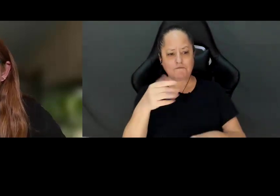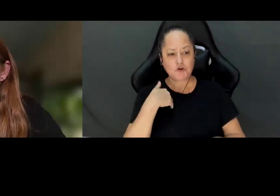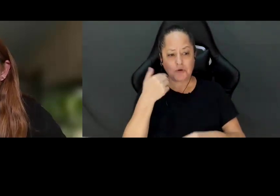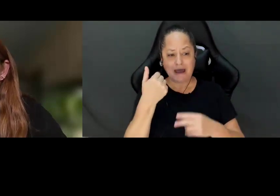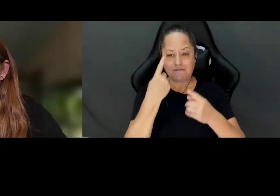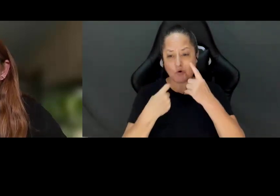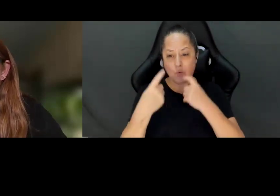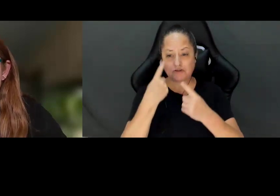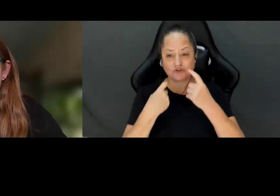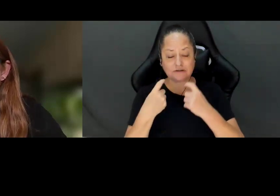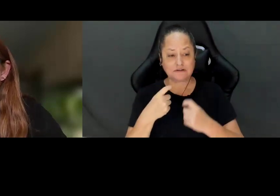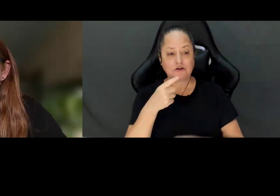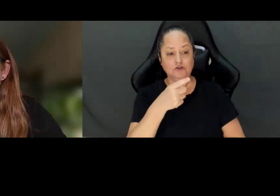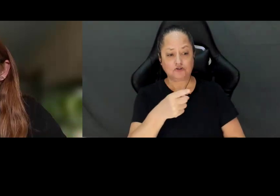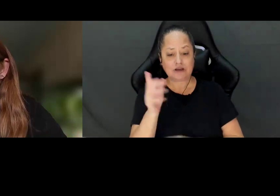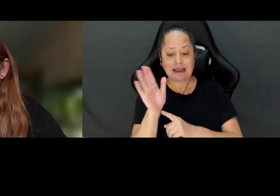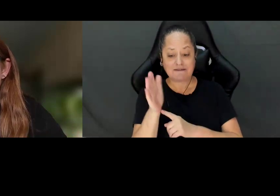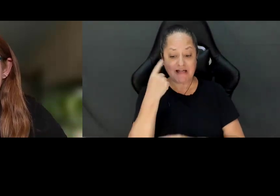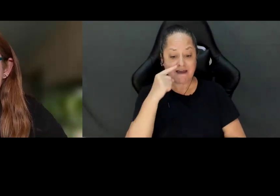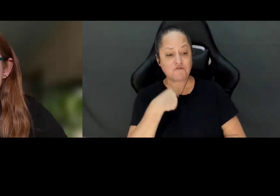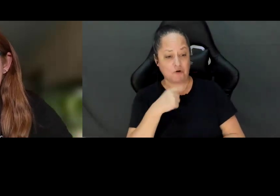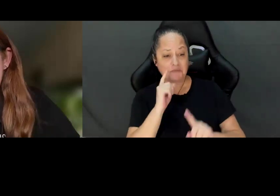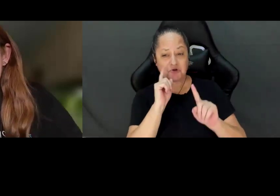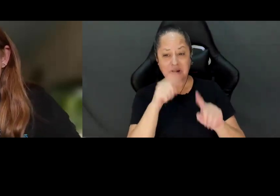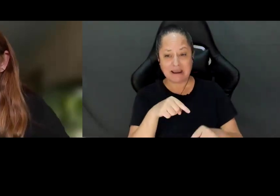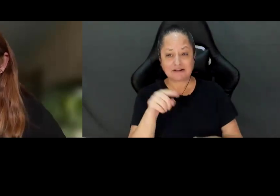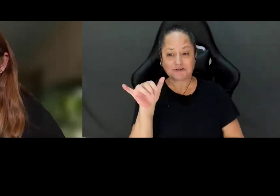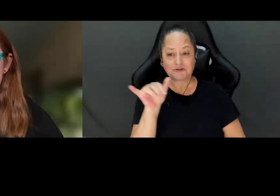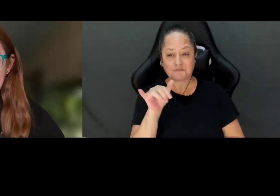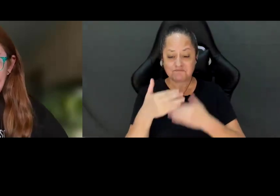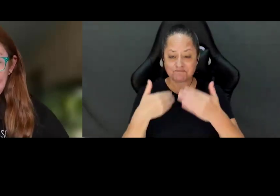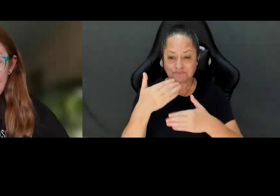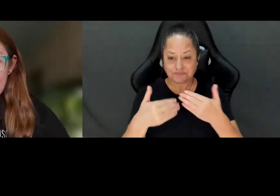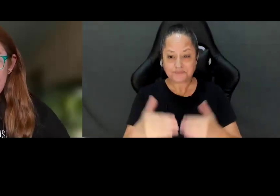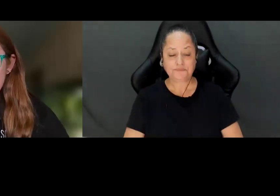She can flag them for me or answer them along the way.